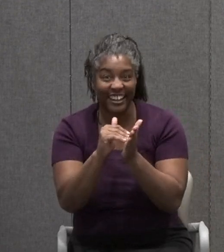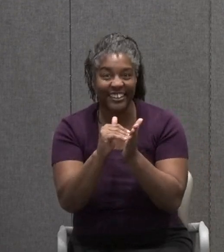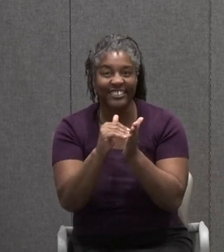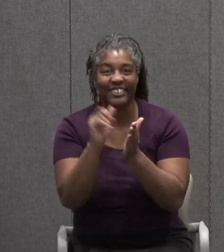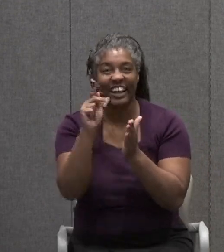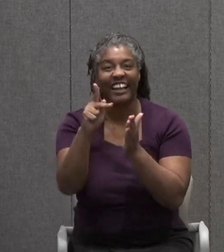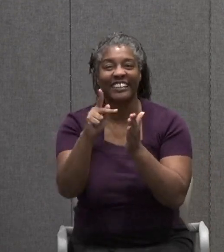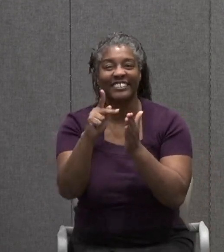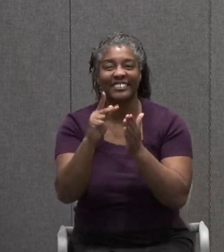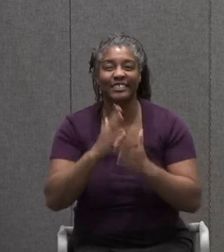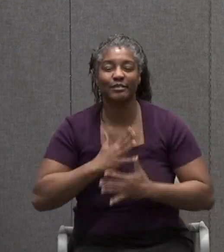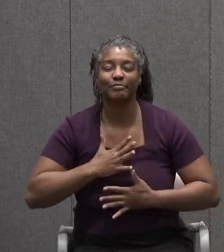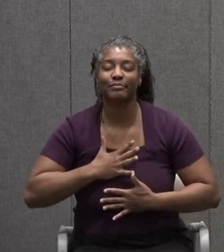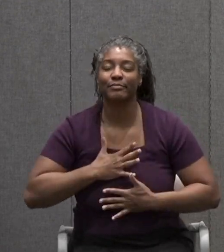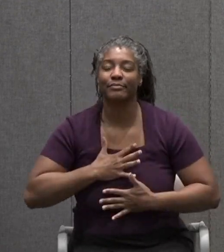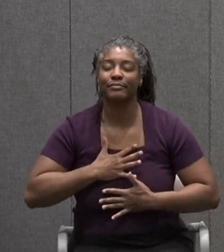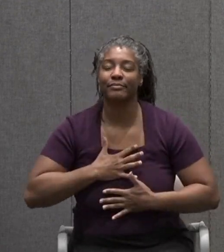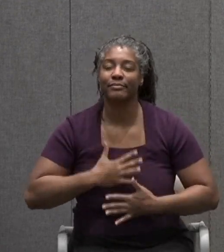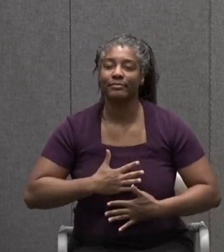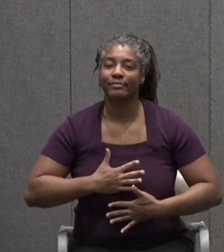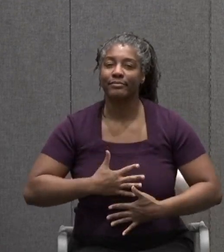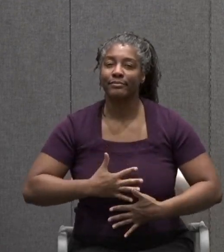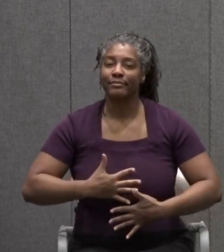I invite you to feel that belly with air like a balloon.